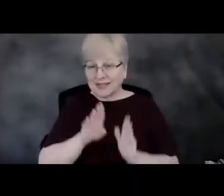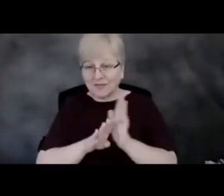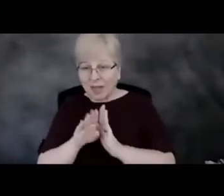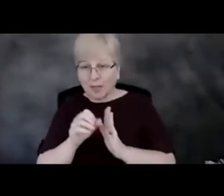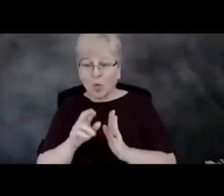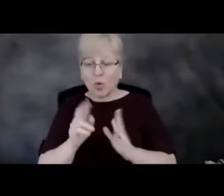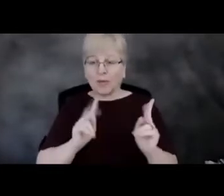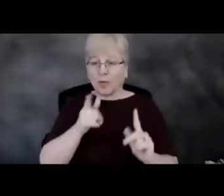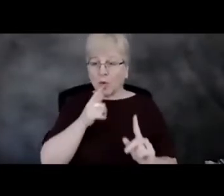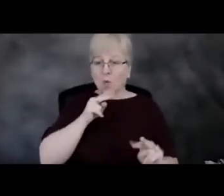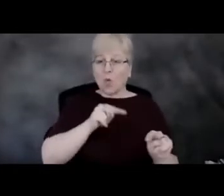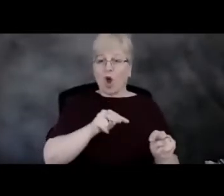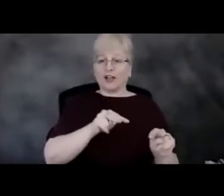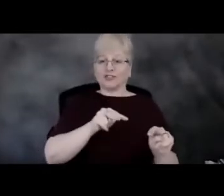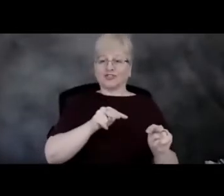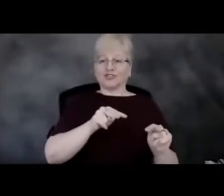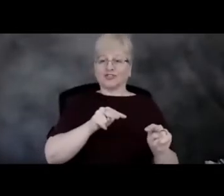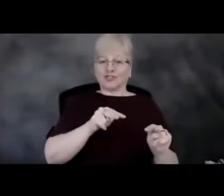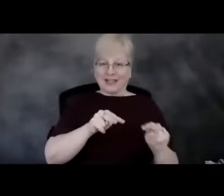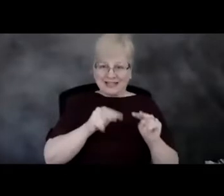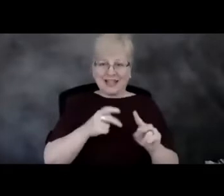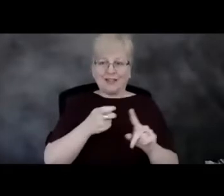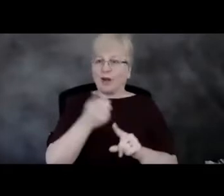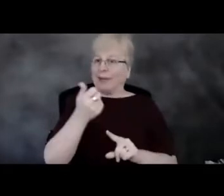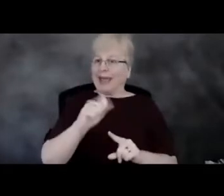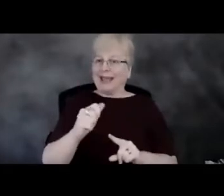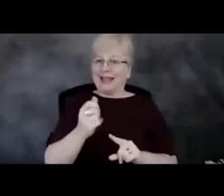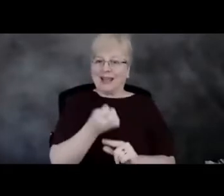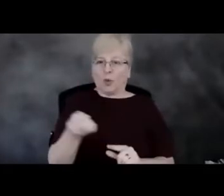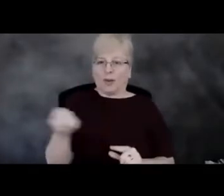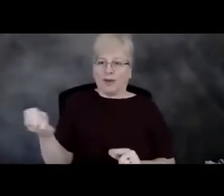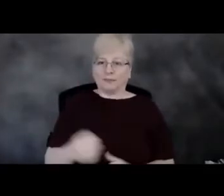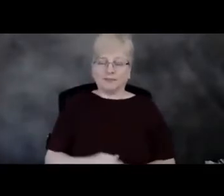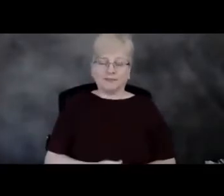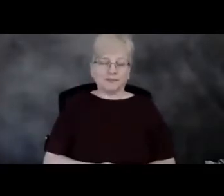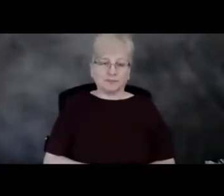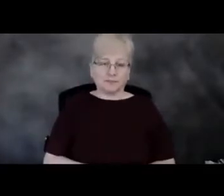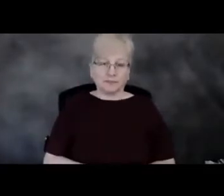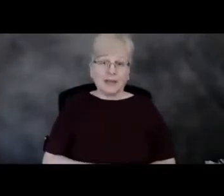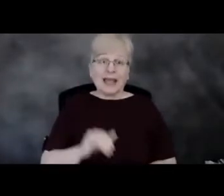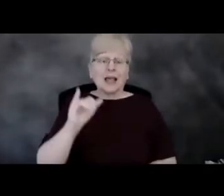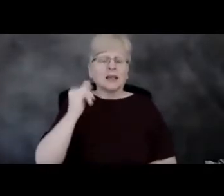16:50:30 that you can make changes if during the conference you see a problem with your